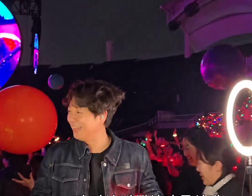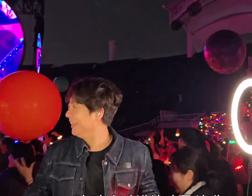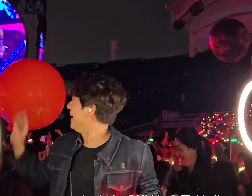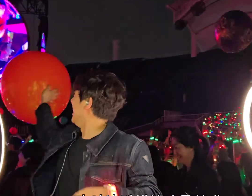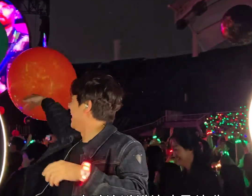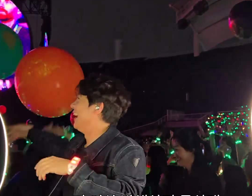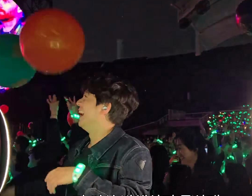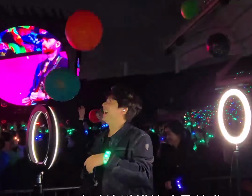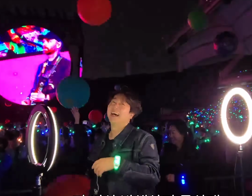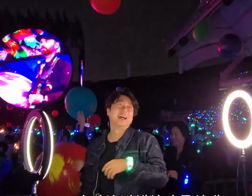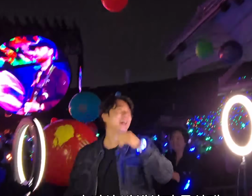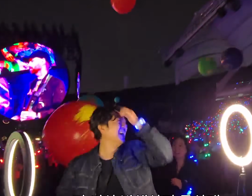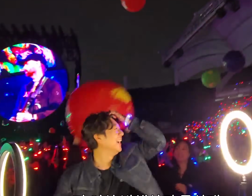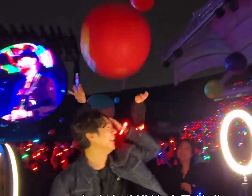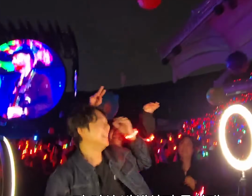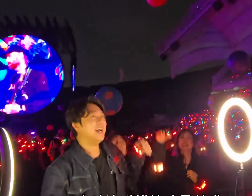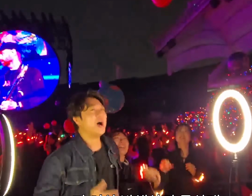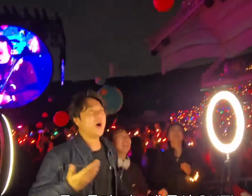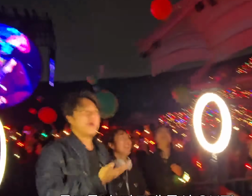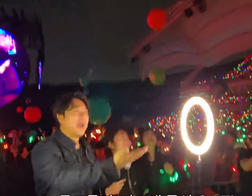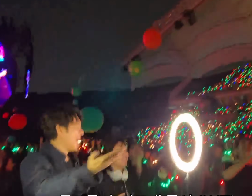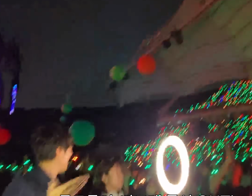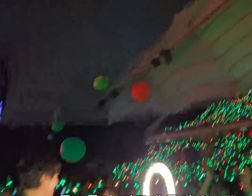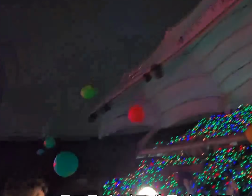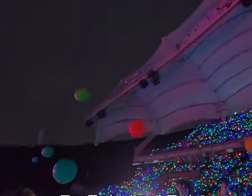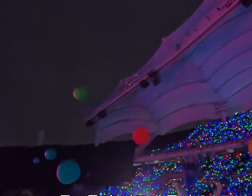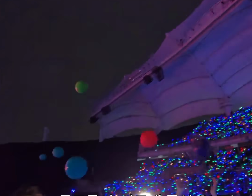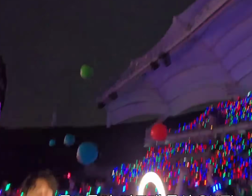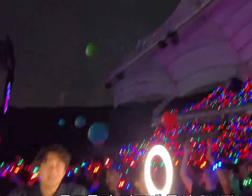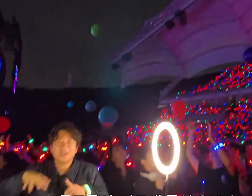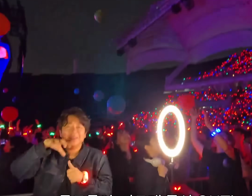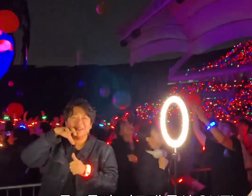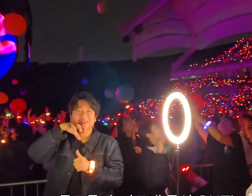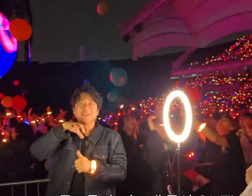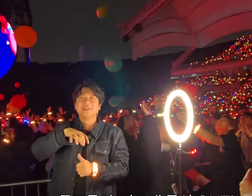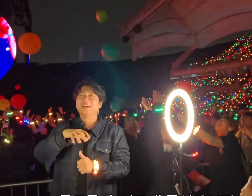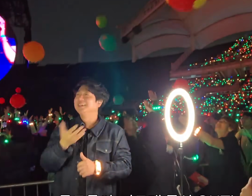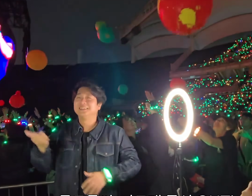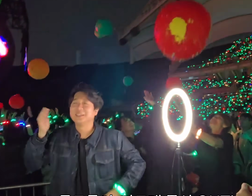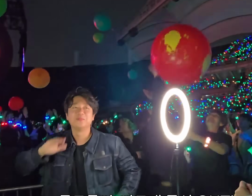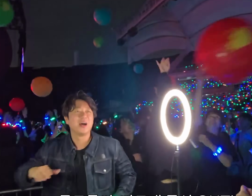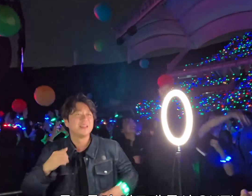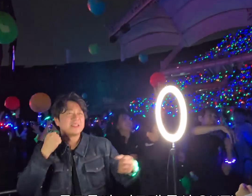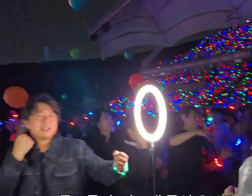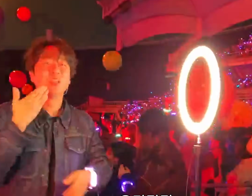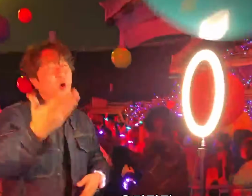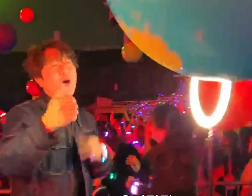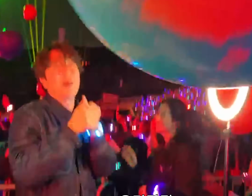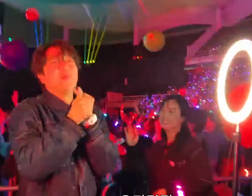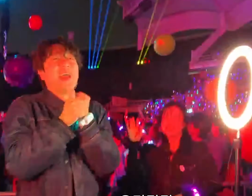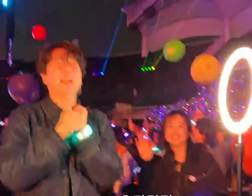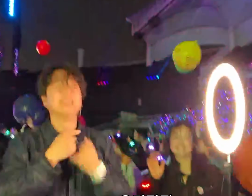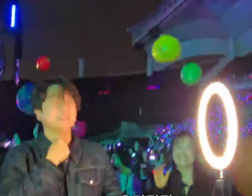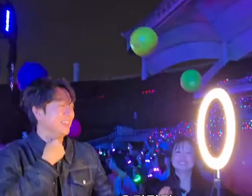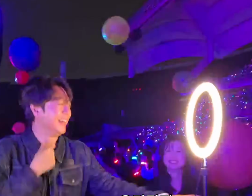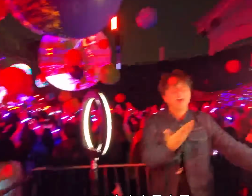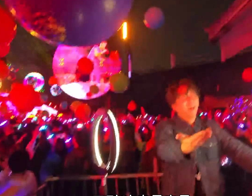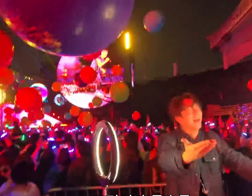But the team was quick to remove them. Balloons: OUT! Boom, boom.